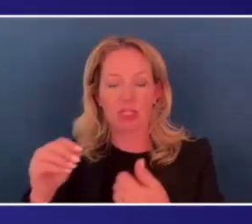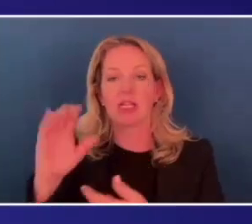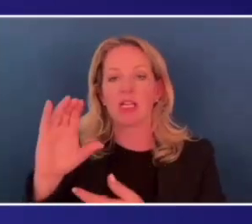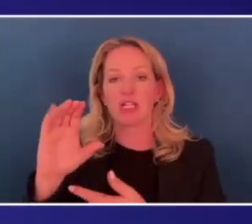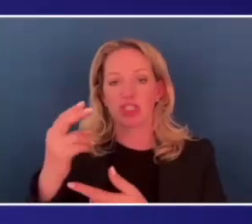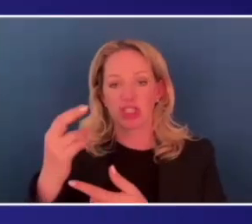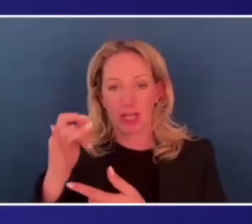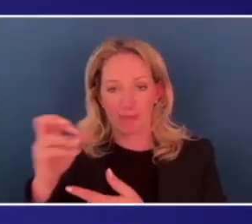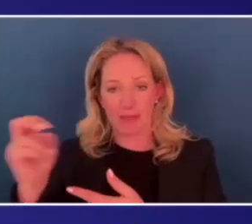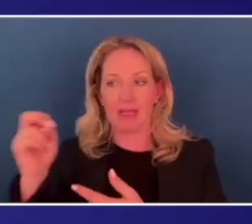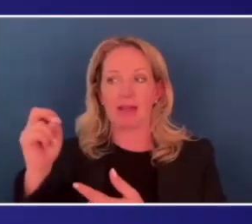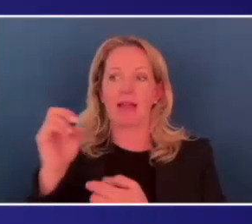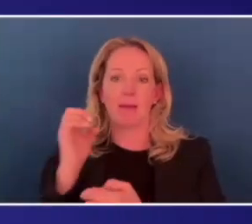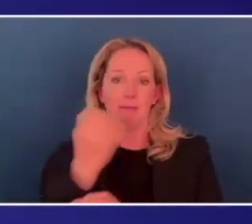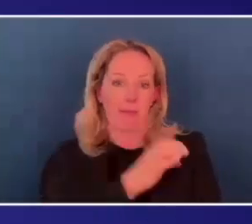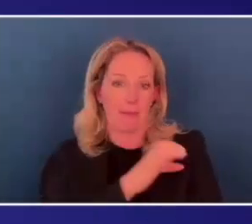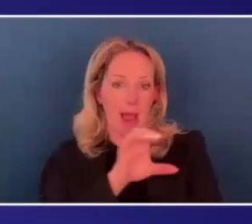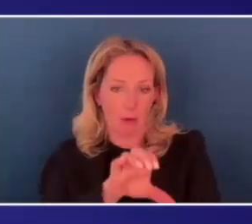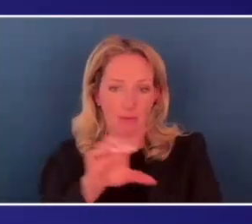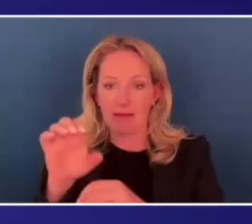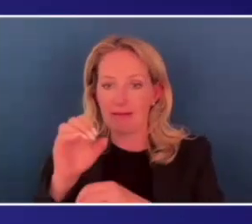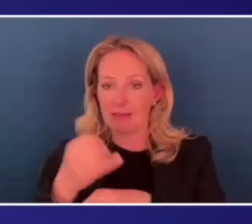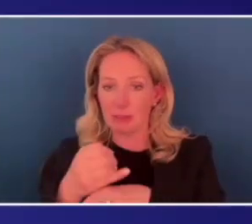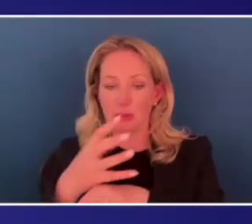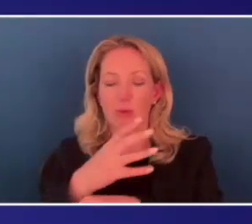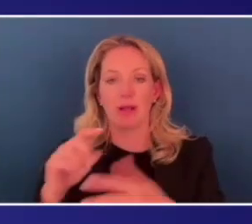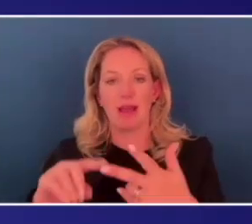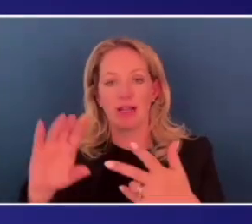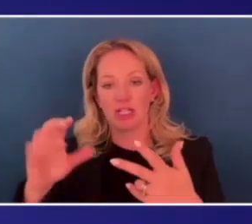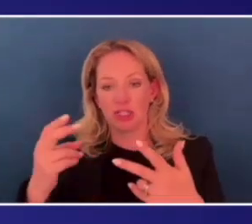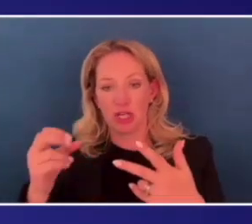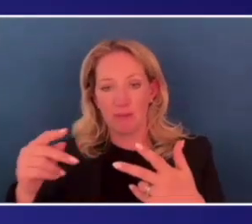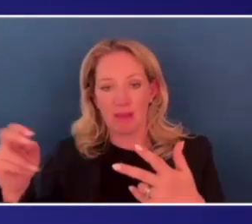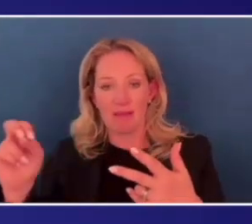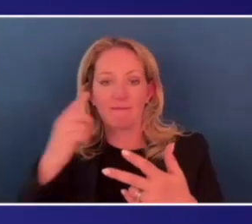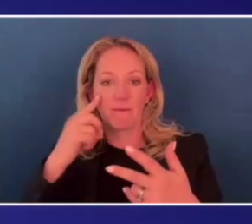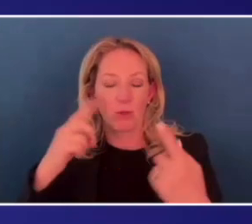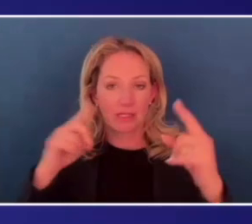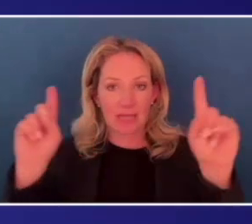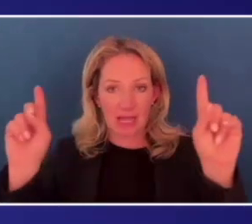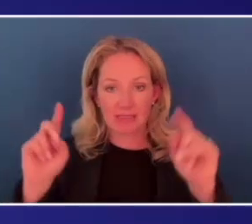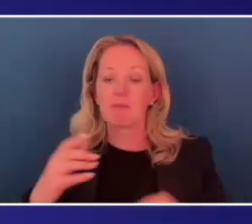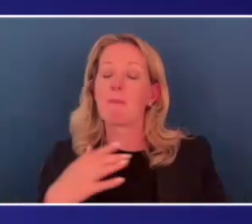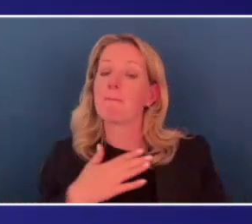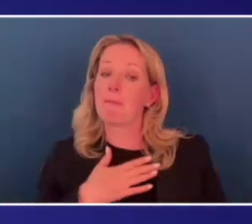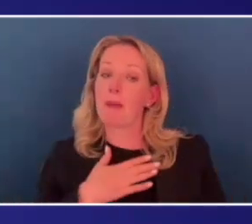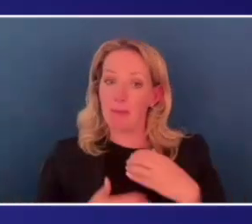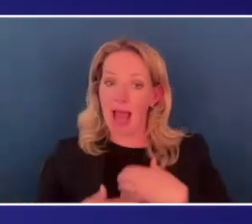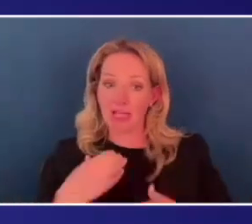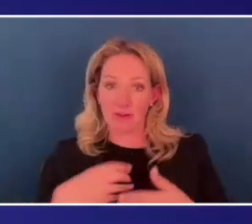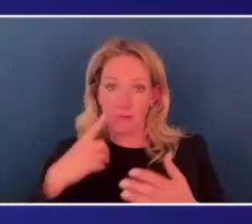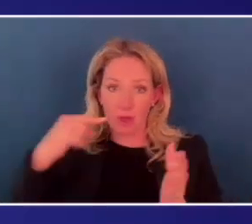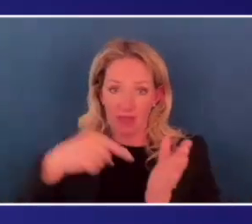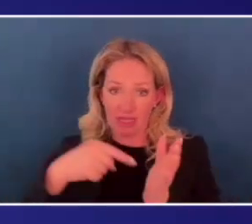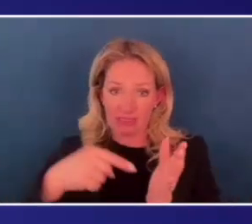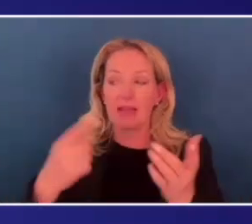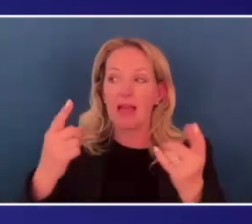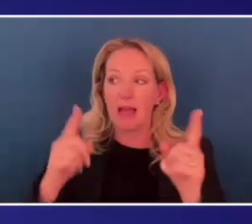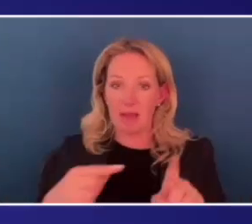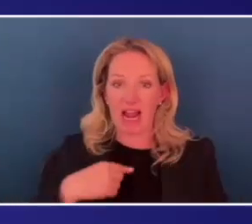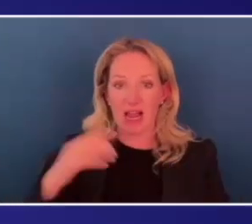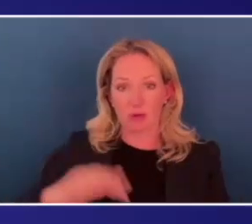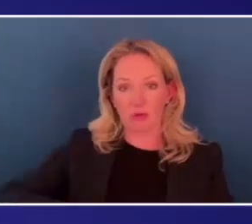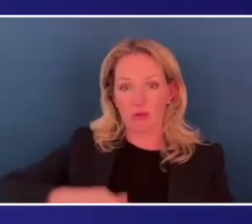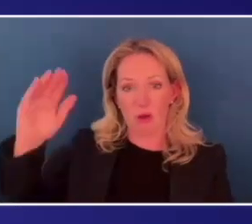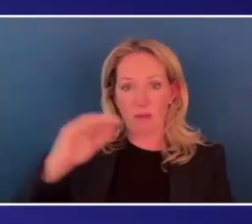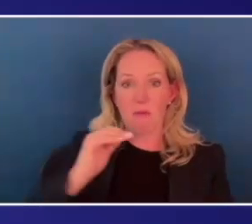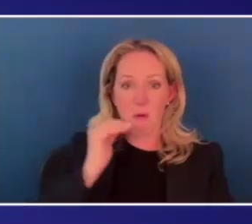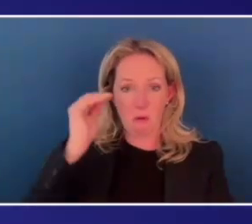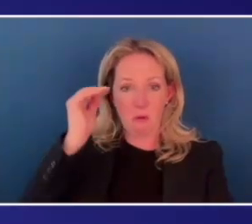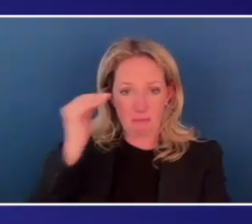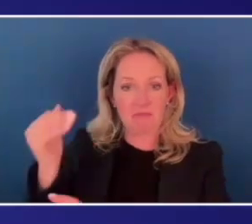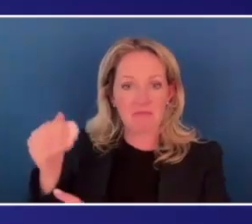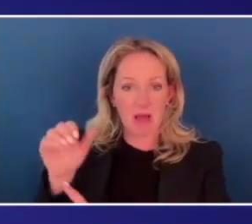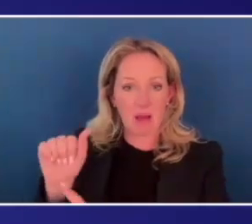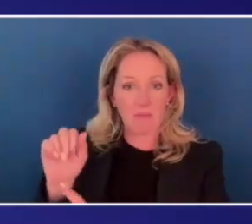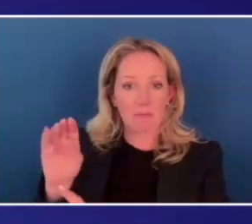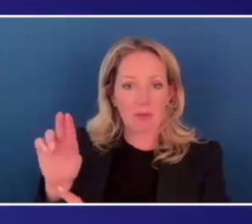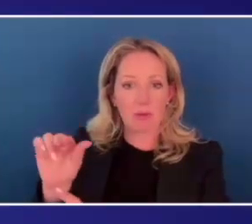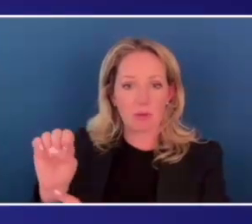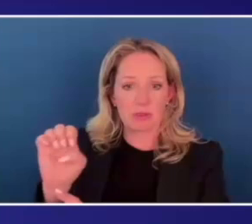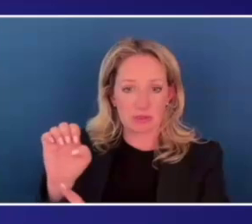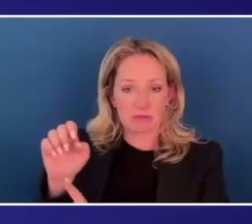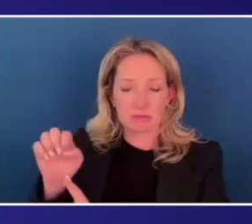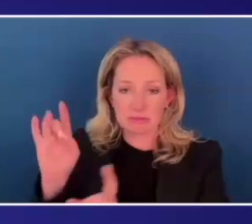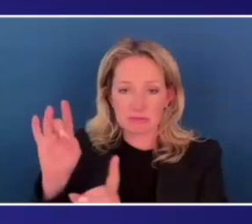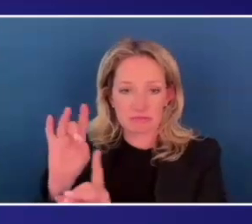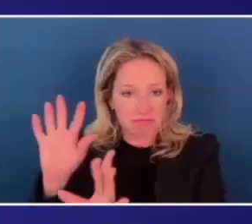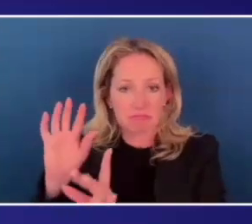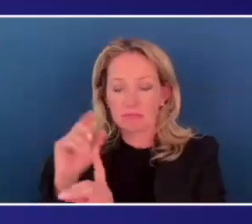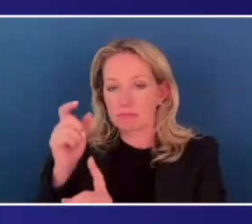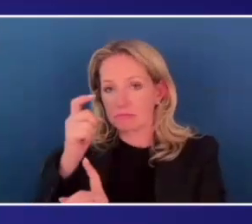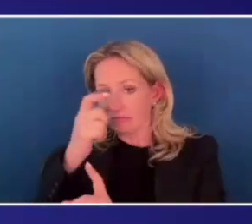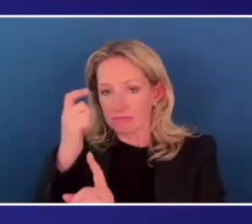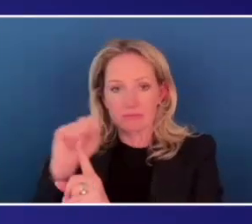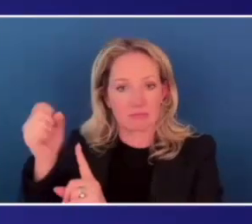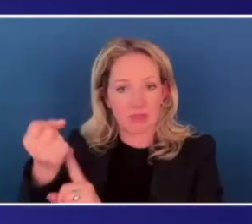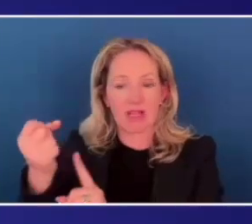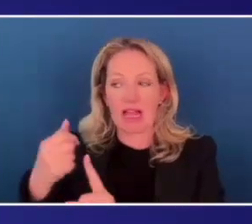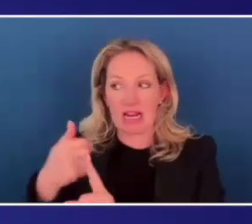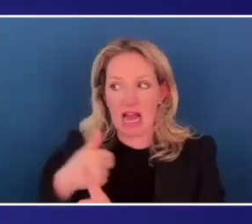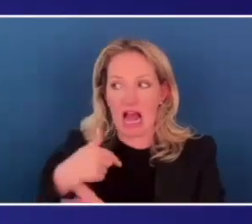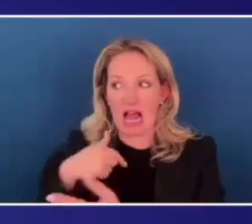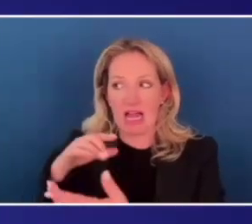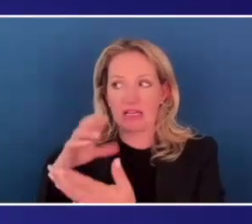And my passion for this industry comes from growing up in an abusive home in Montana where it was pretty rough and I figured out early on that education was my ticket to freedom.